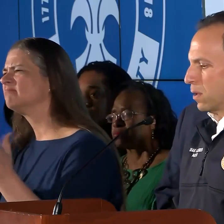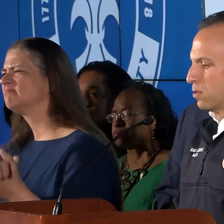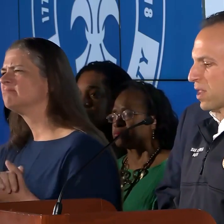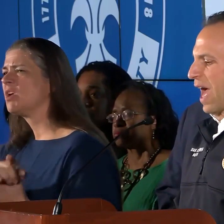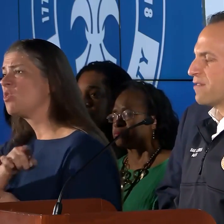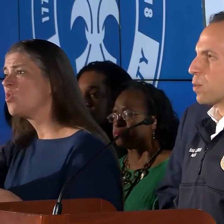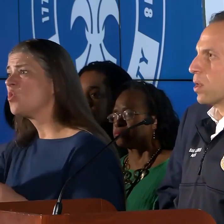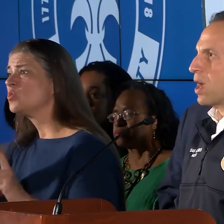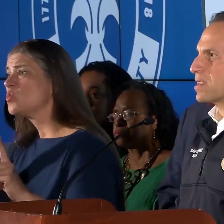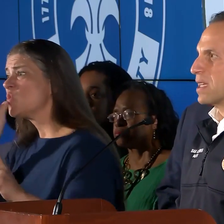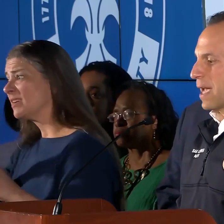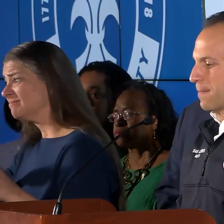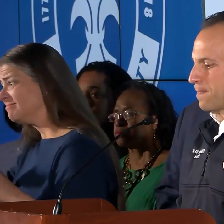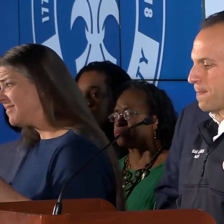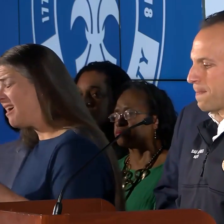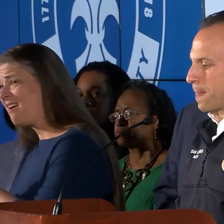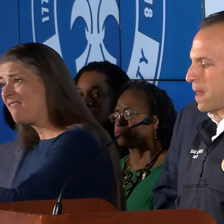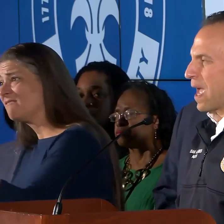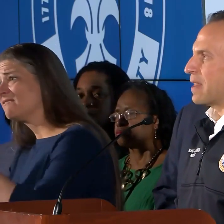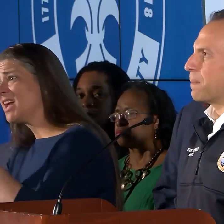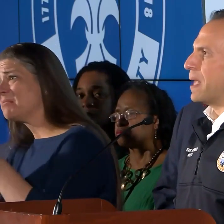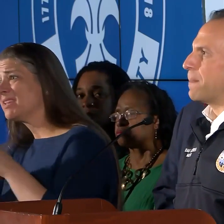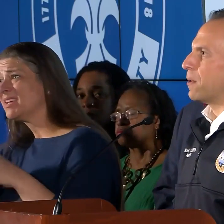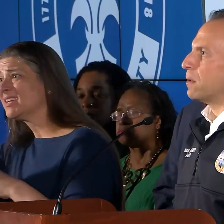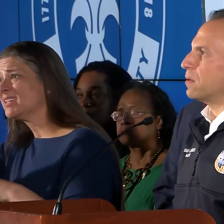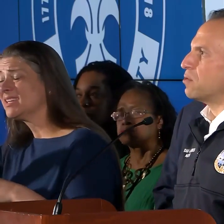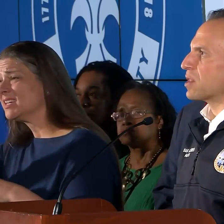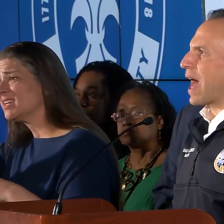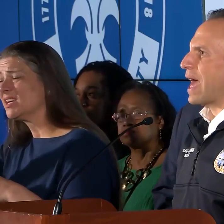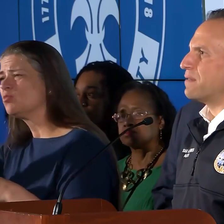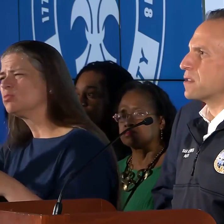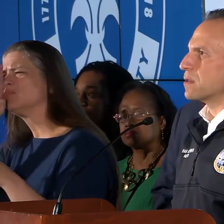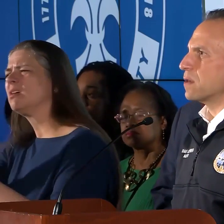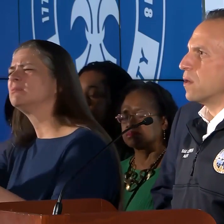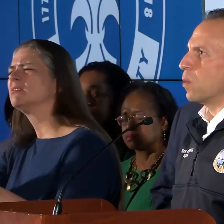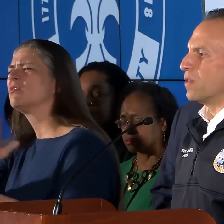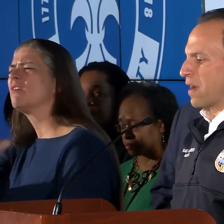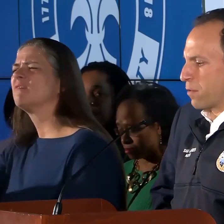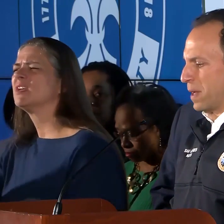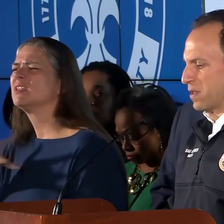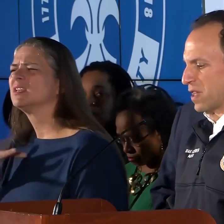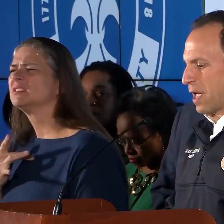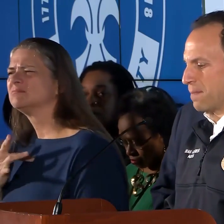whose lives were lost today and the people whose lives will never be the same.